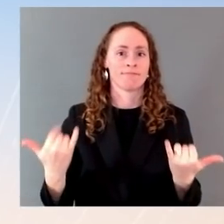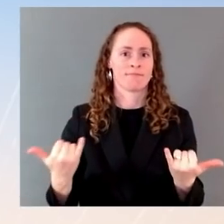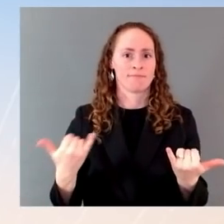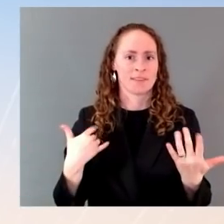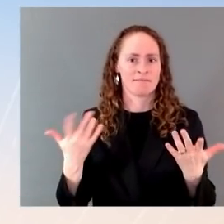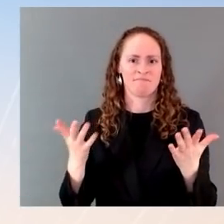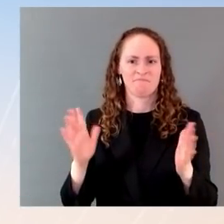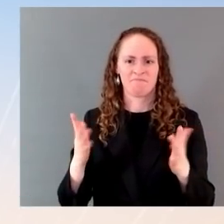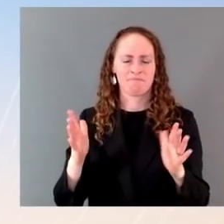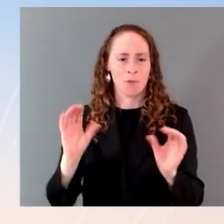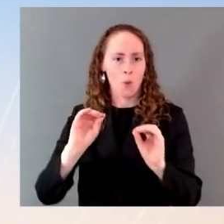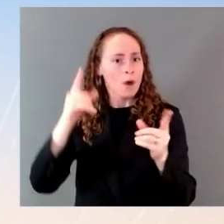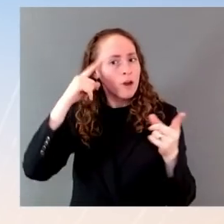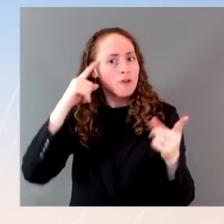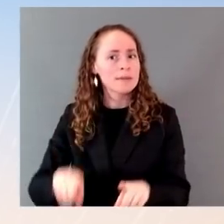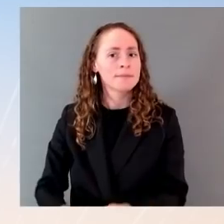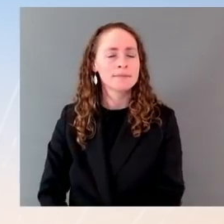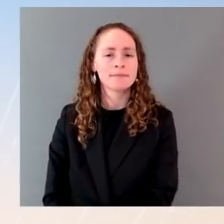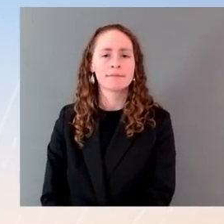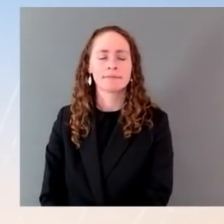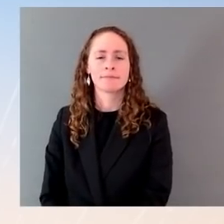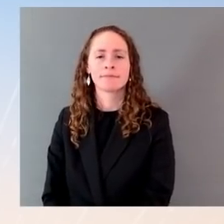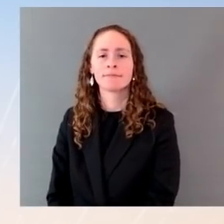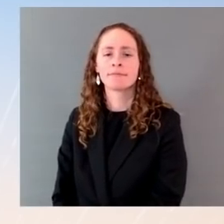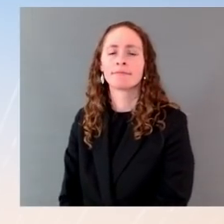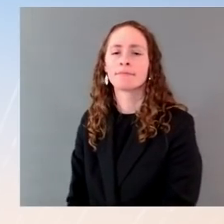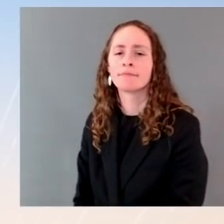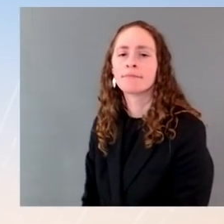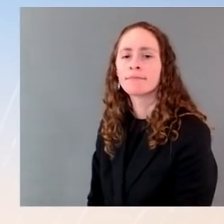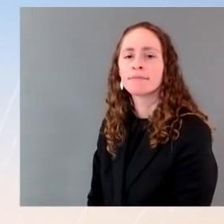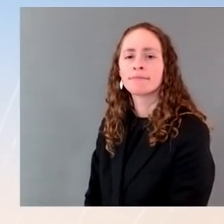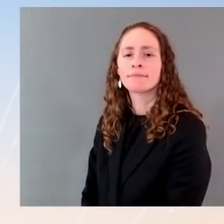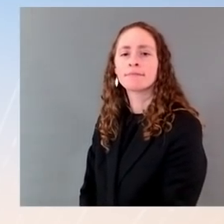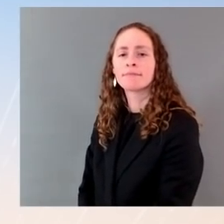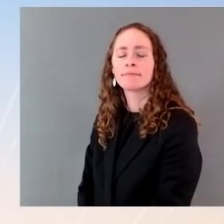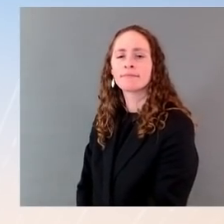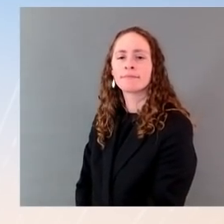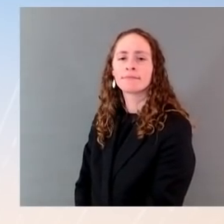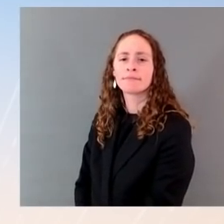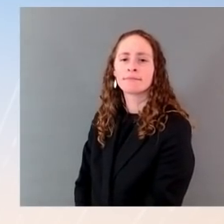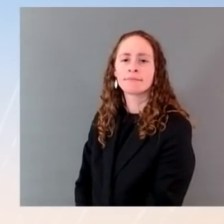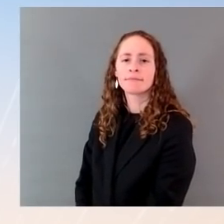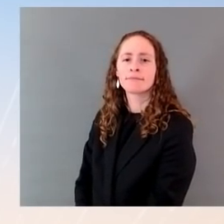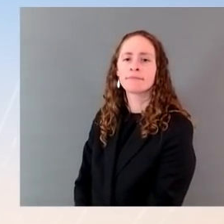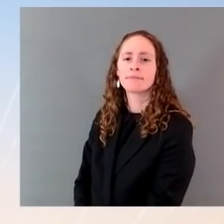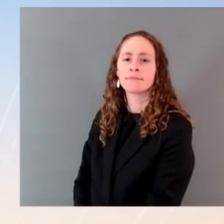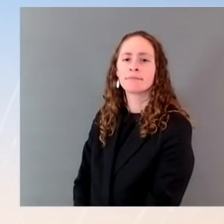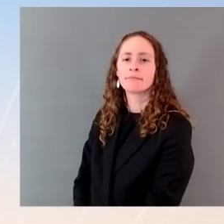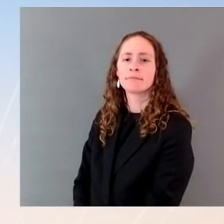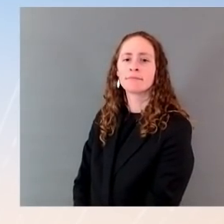this country has had some issues with over the years. And it's not about trust; it's about watching what he does.